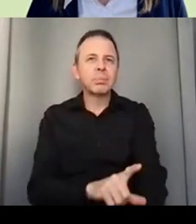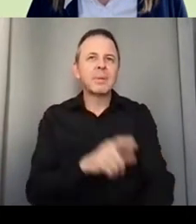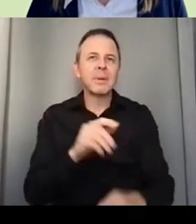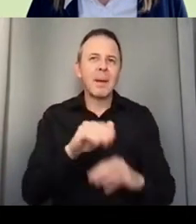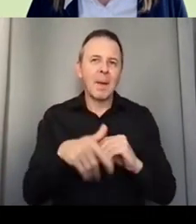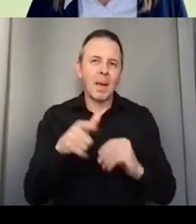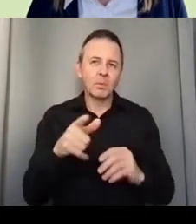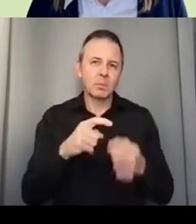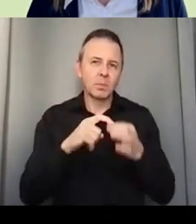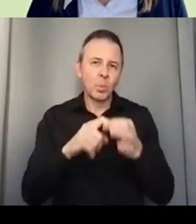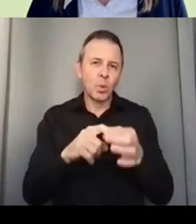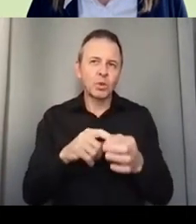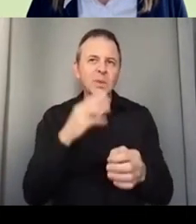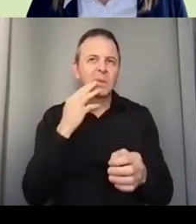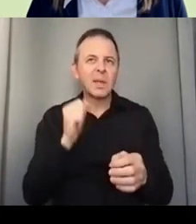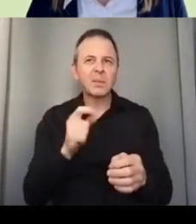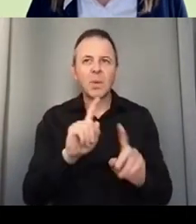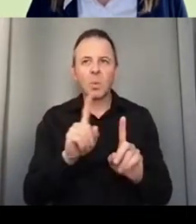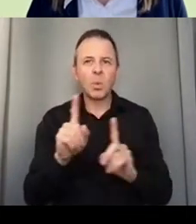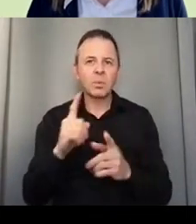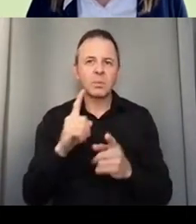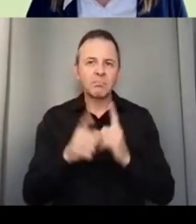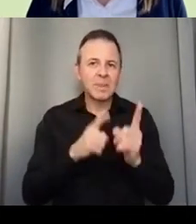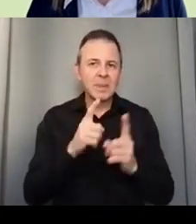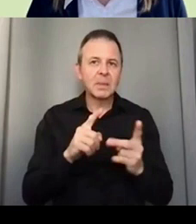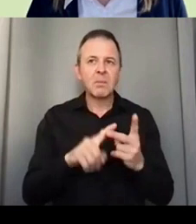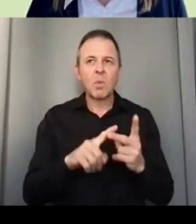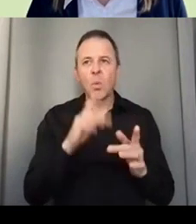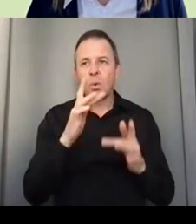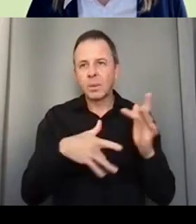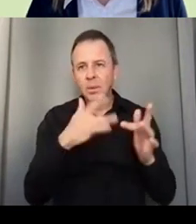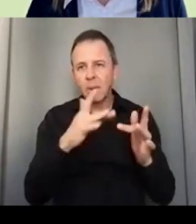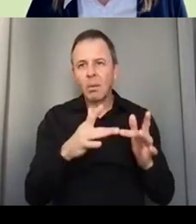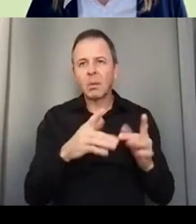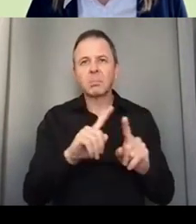whether it's a meeting or online wherever you're reading in your